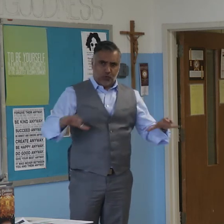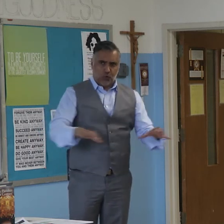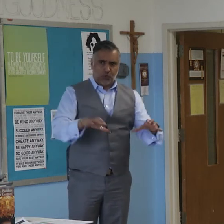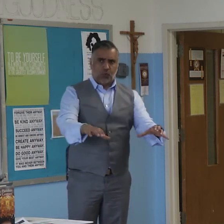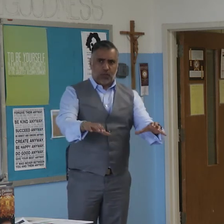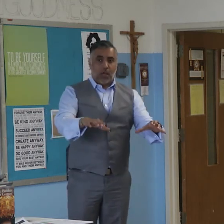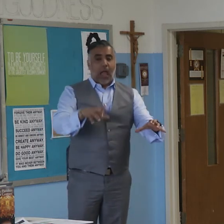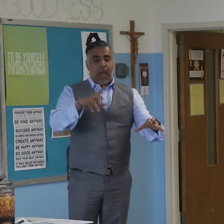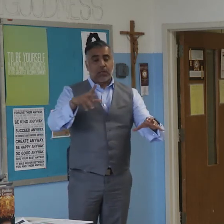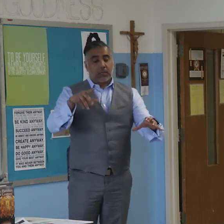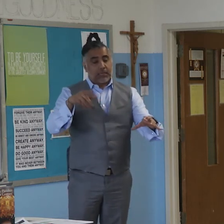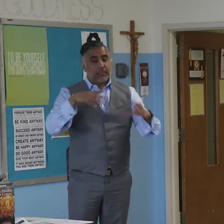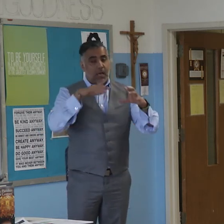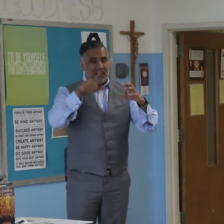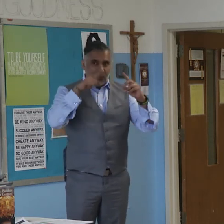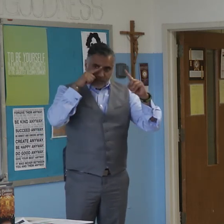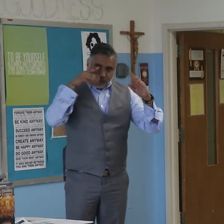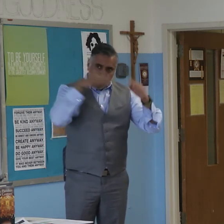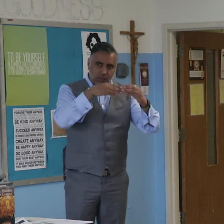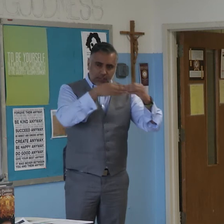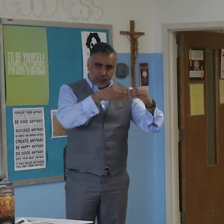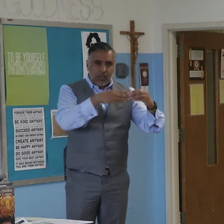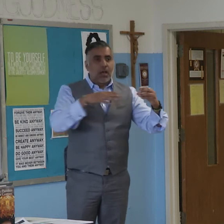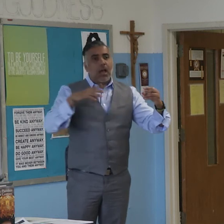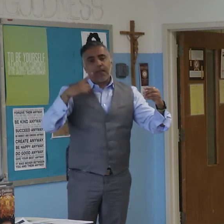leadership; it is not the Cardinal, frankly, though he's a very big supporter,